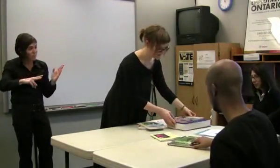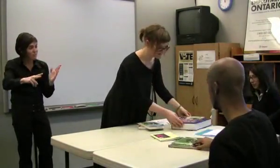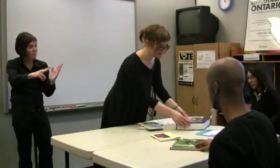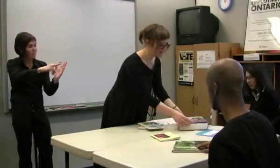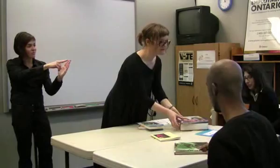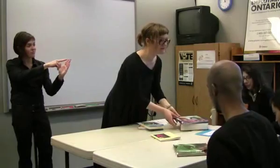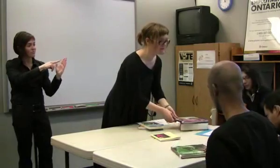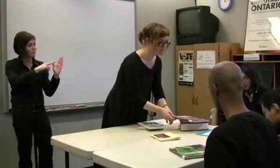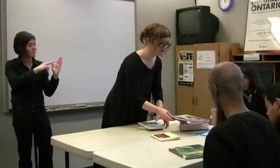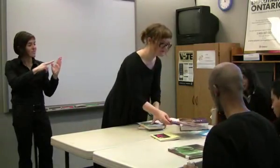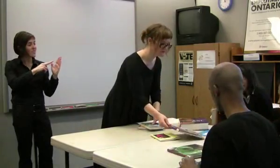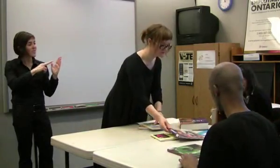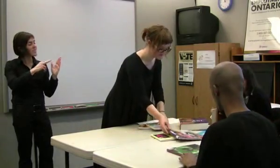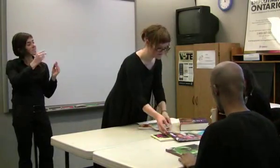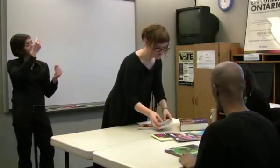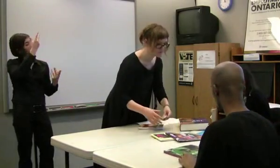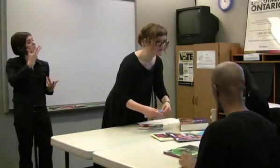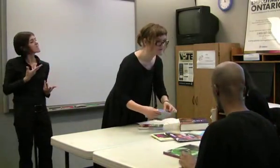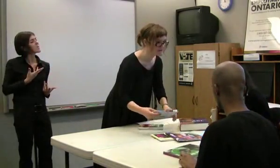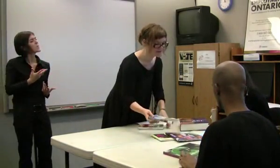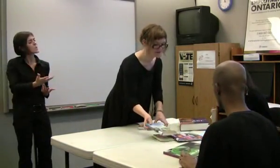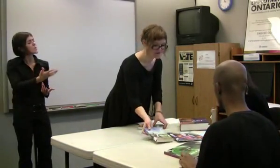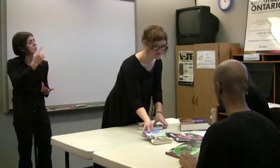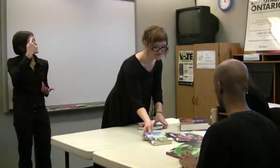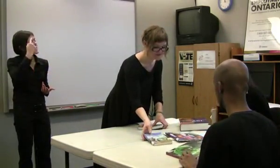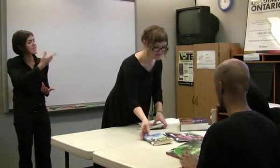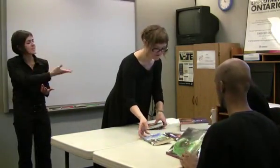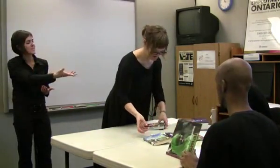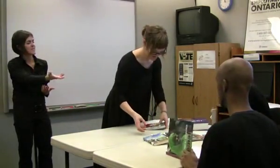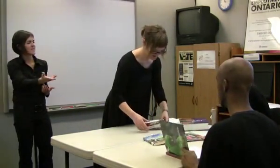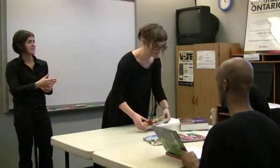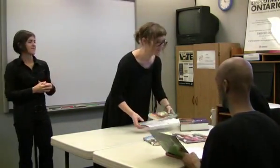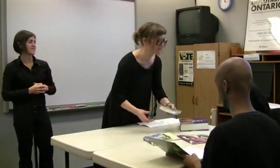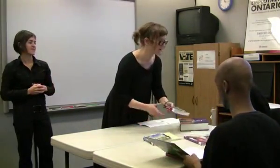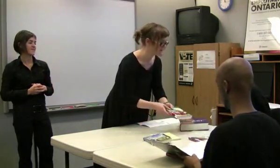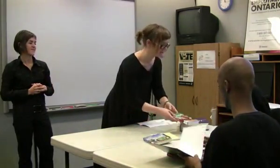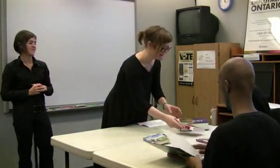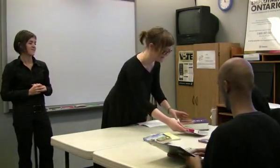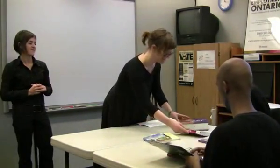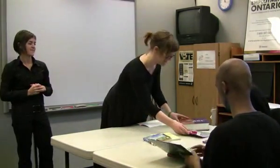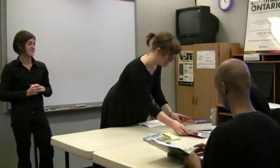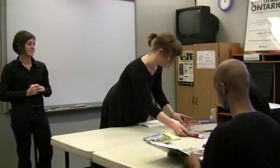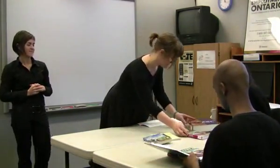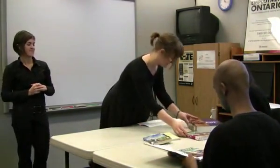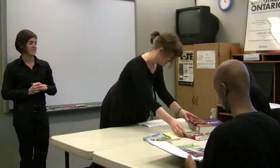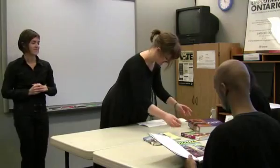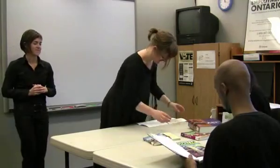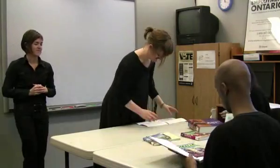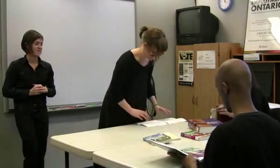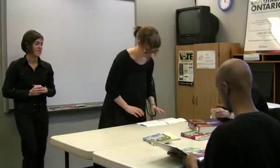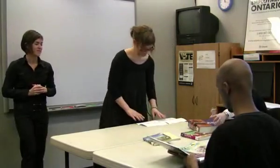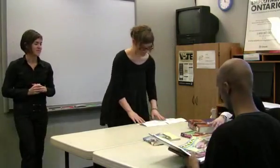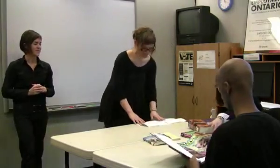Let me know what you think.